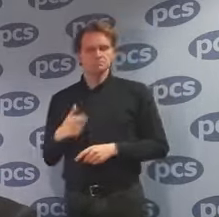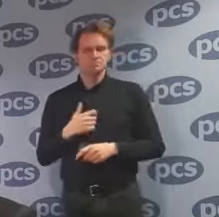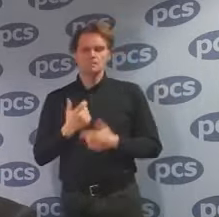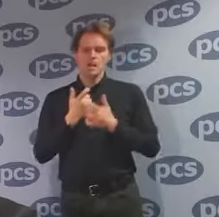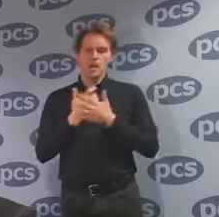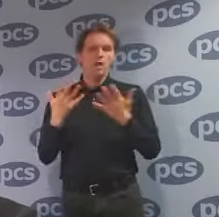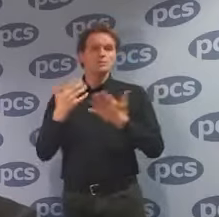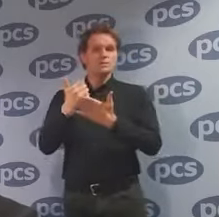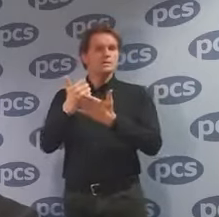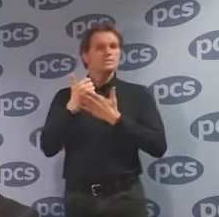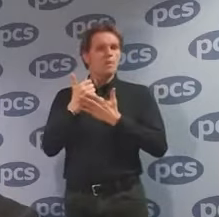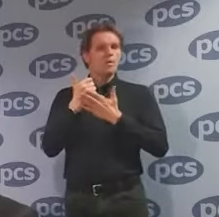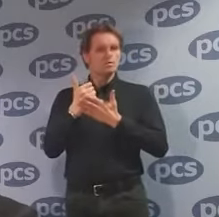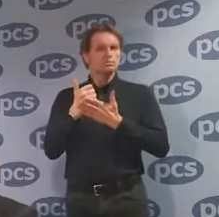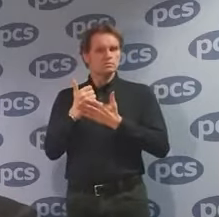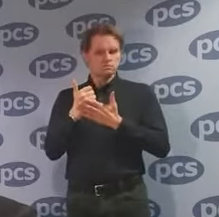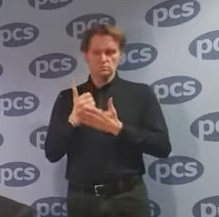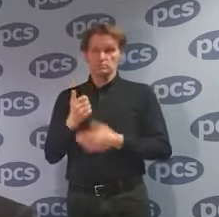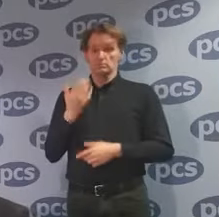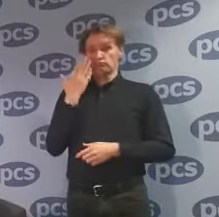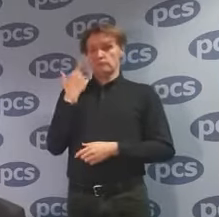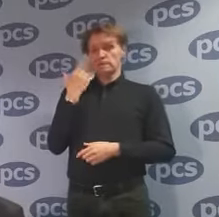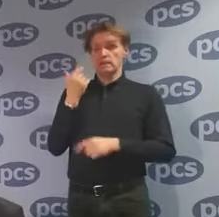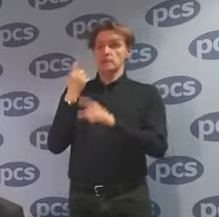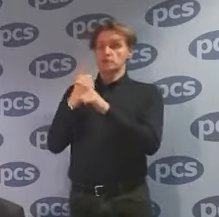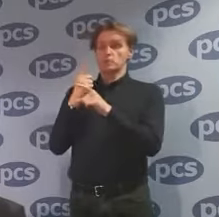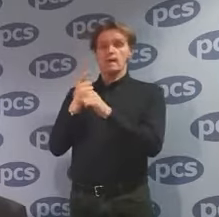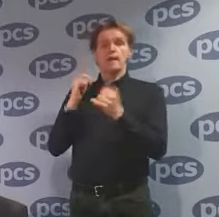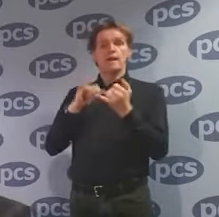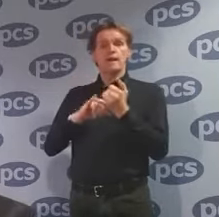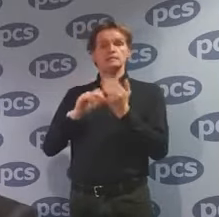talked about the SNP who say they are against the pay cap and we're hoping